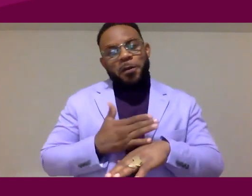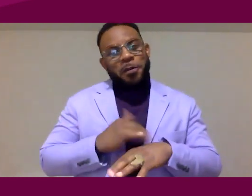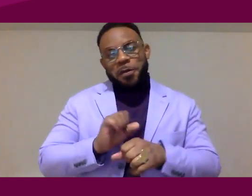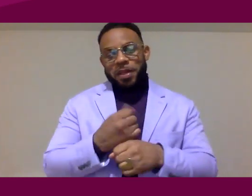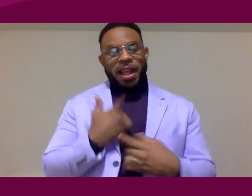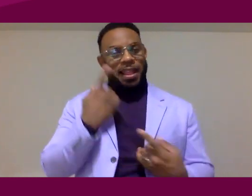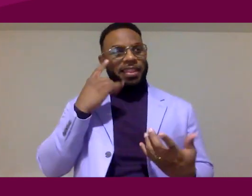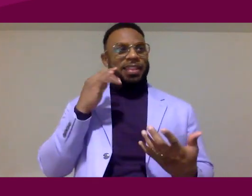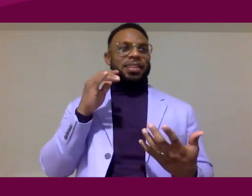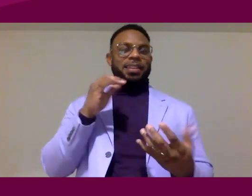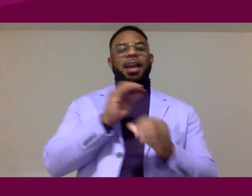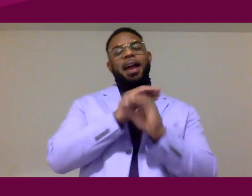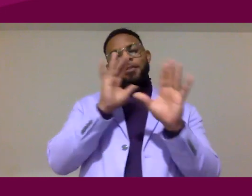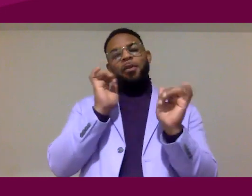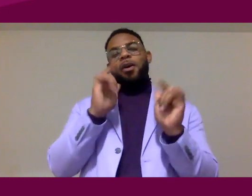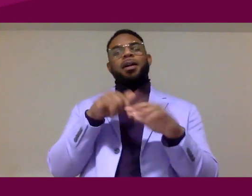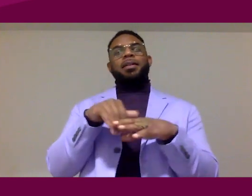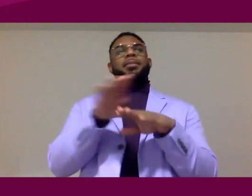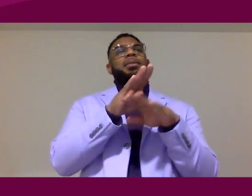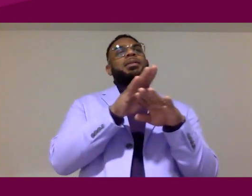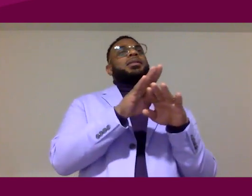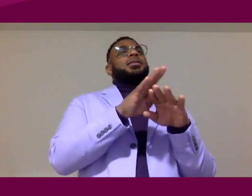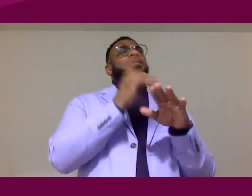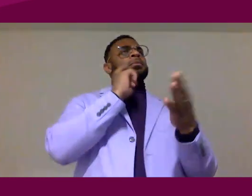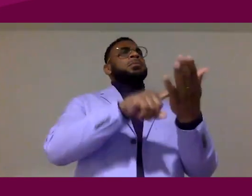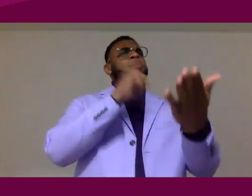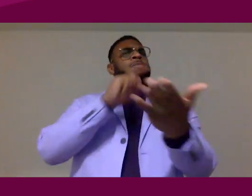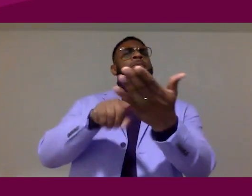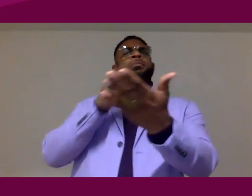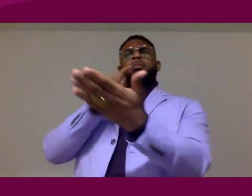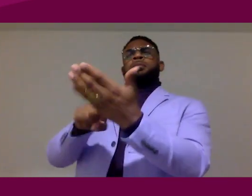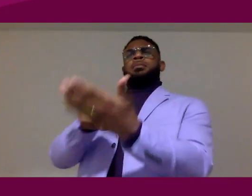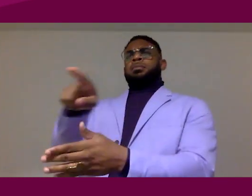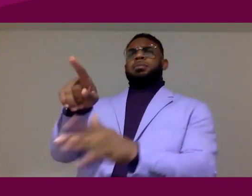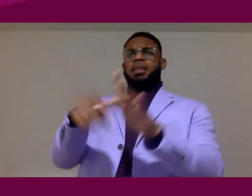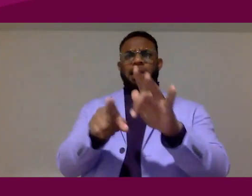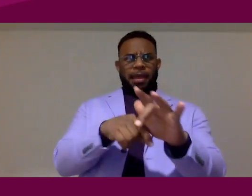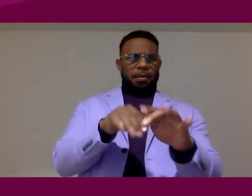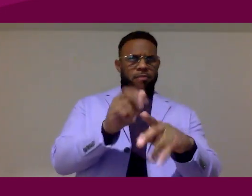And I think obviously we're all in the business of calling out the gaps and the problems,